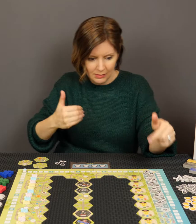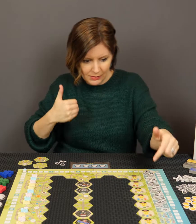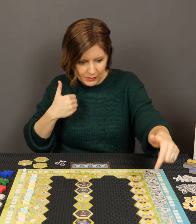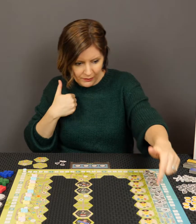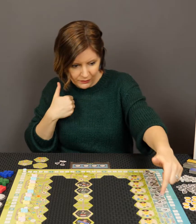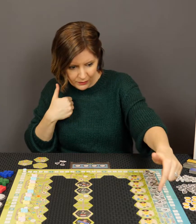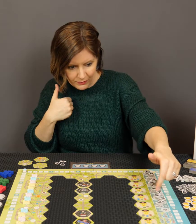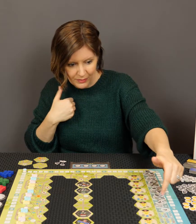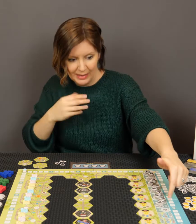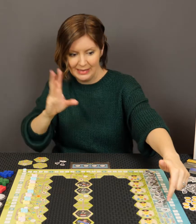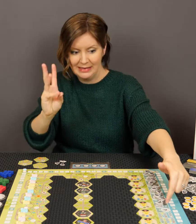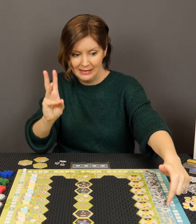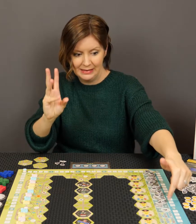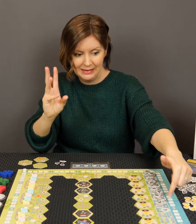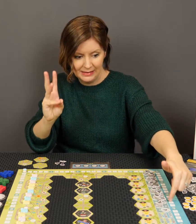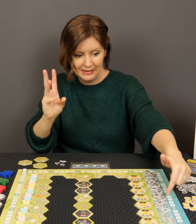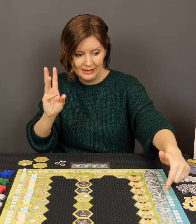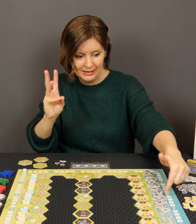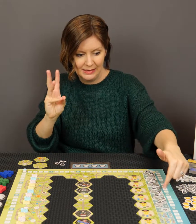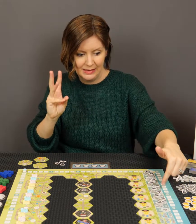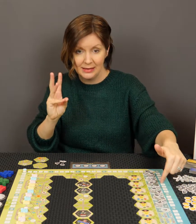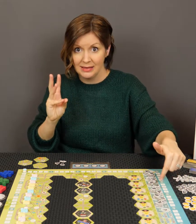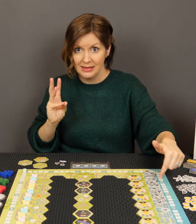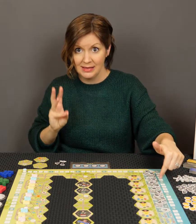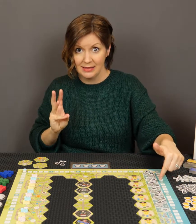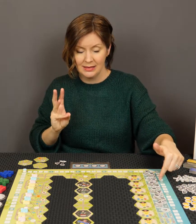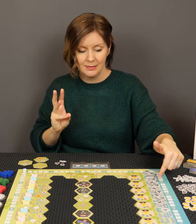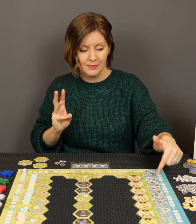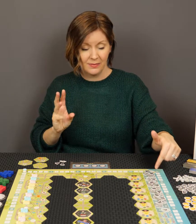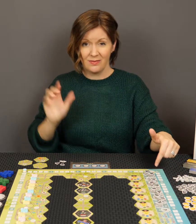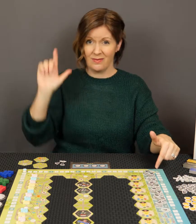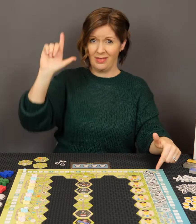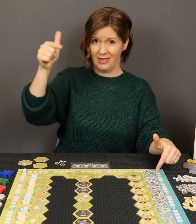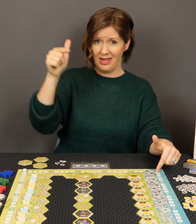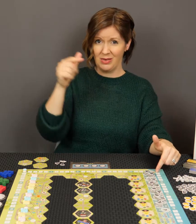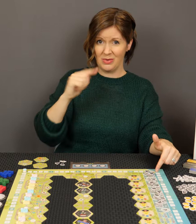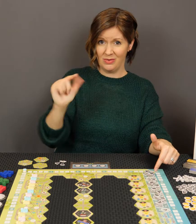So in this case there’s 6 on each of those spaces.